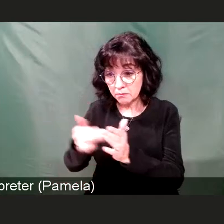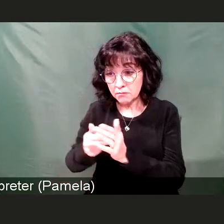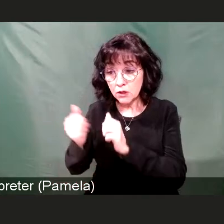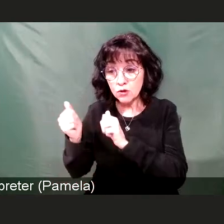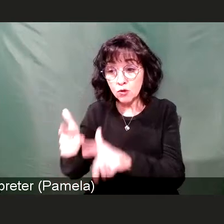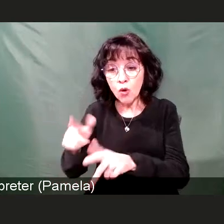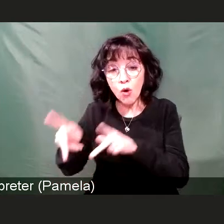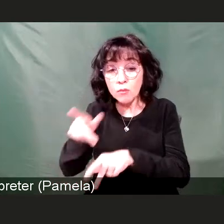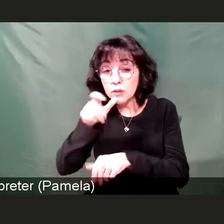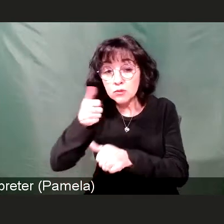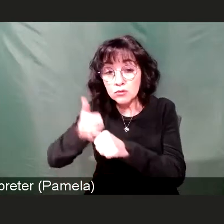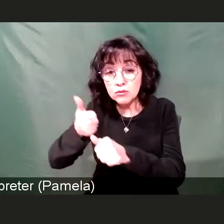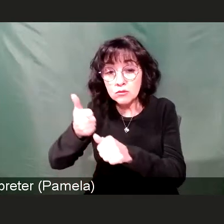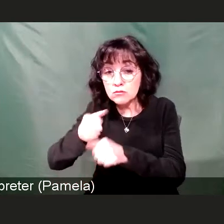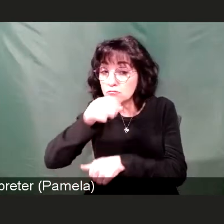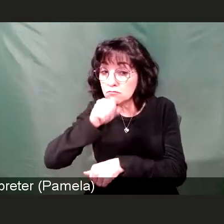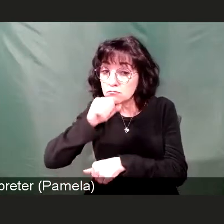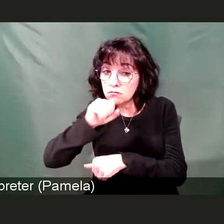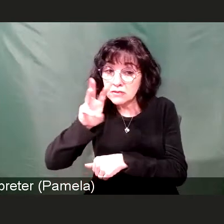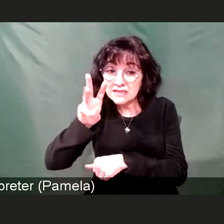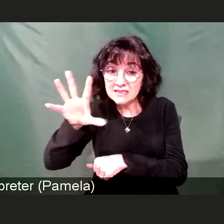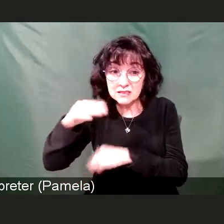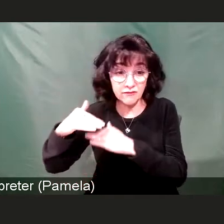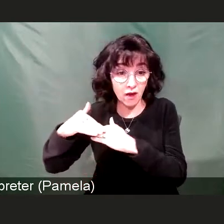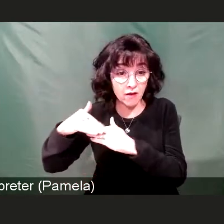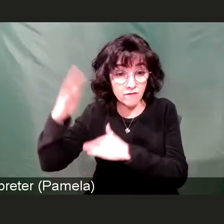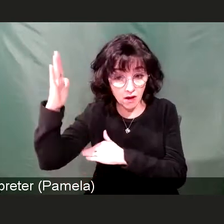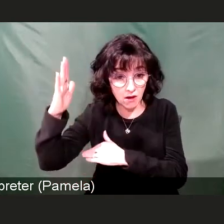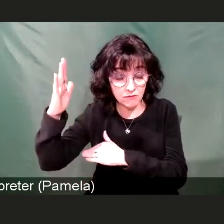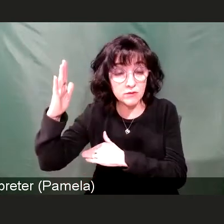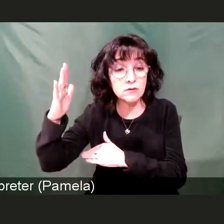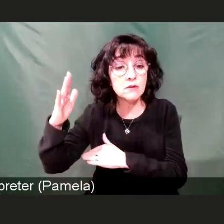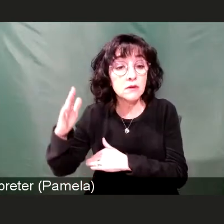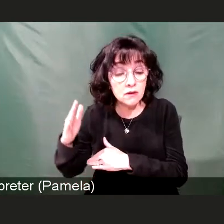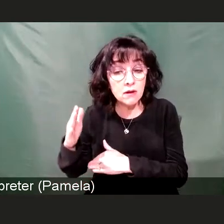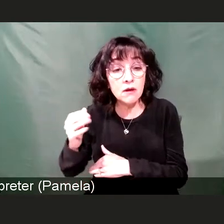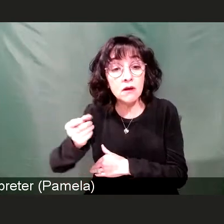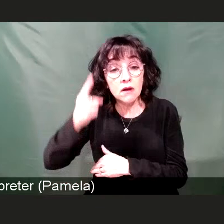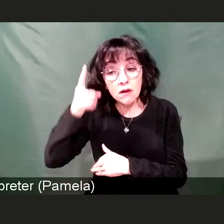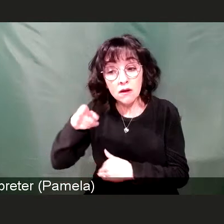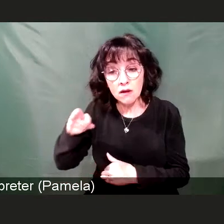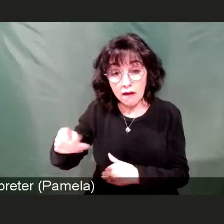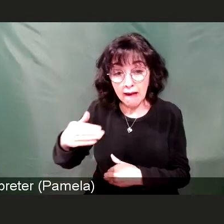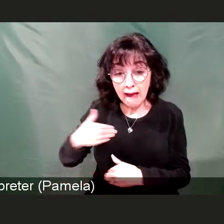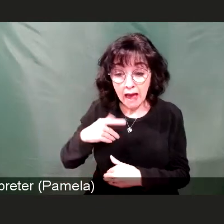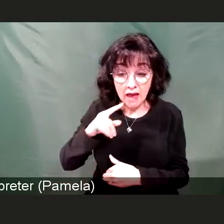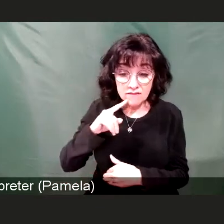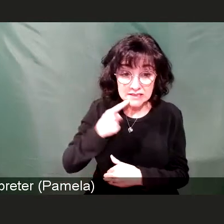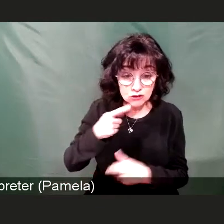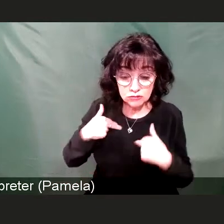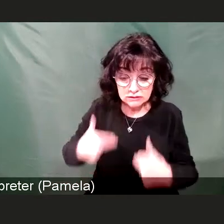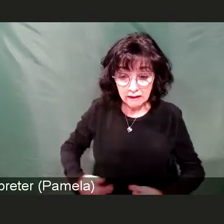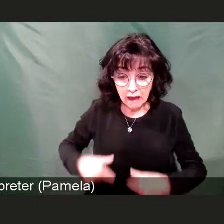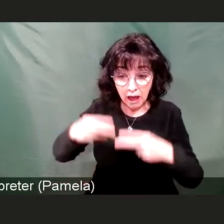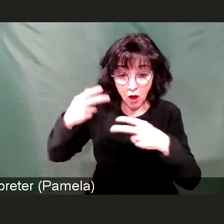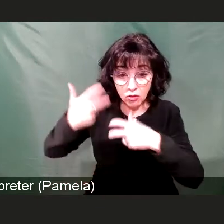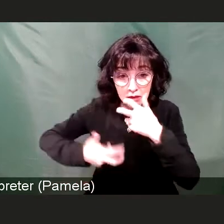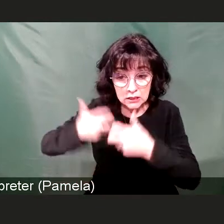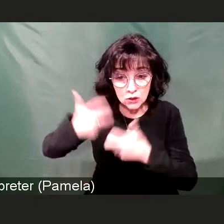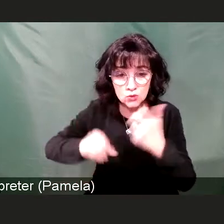and it did not matter if they had medical conditions or high risk medical conditions or not. That was completely age-based.